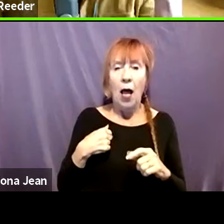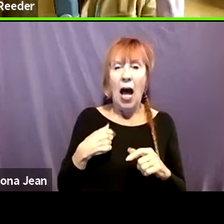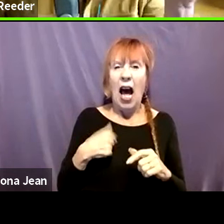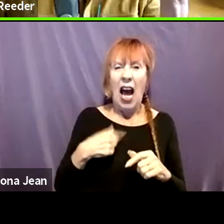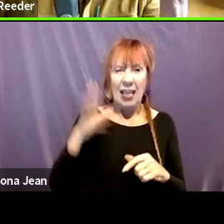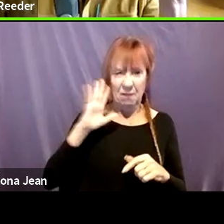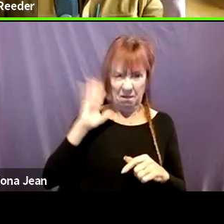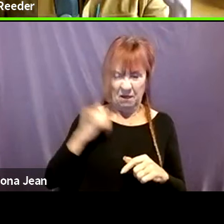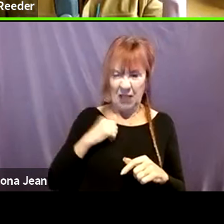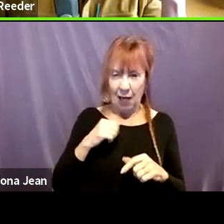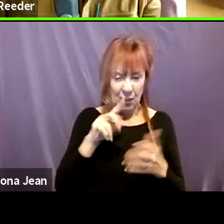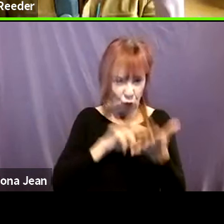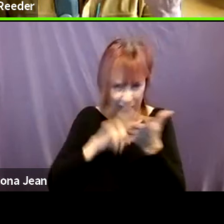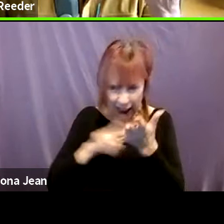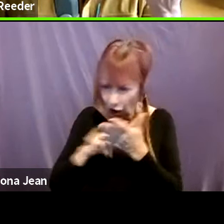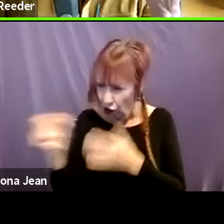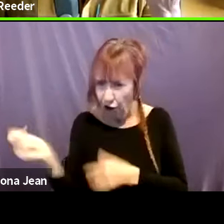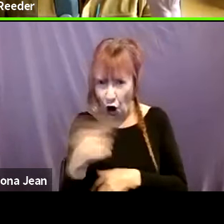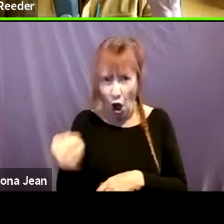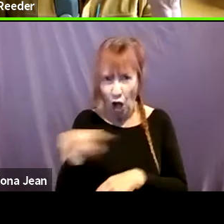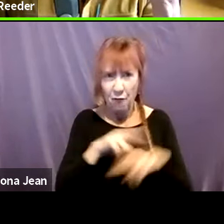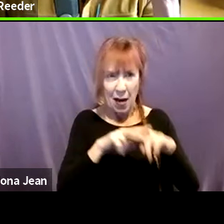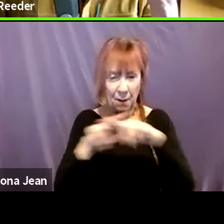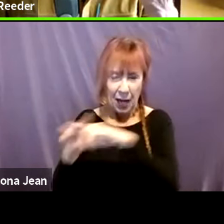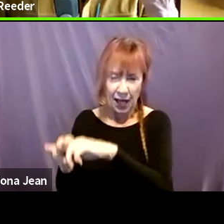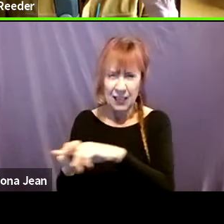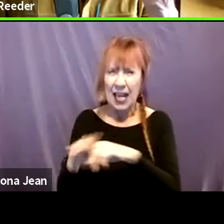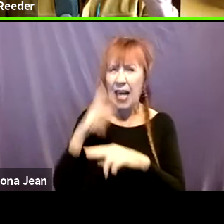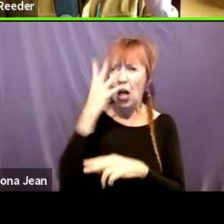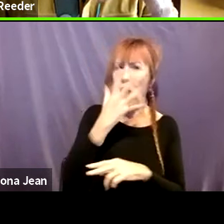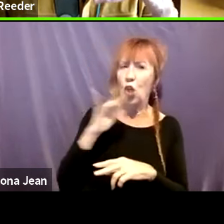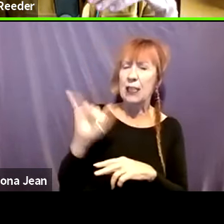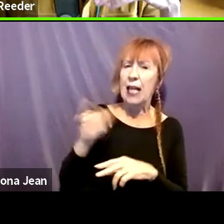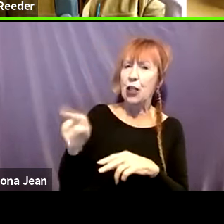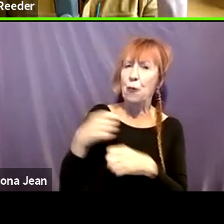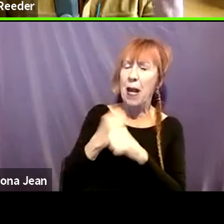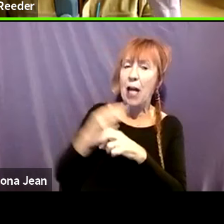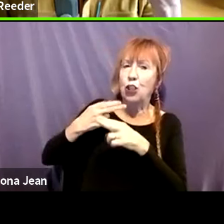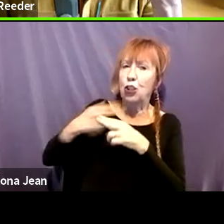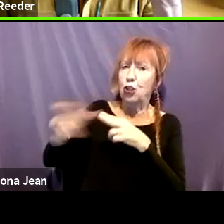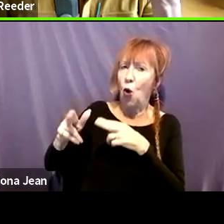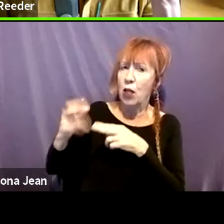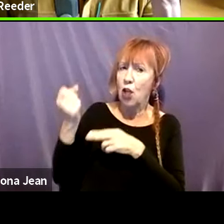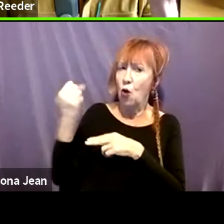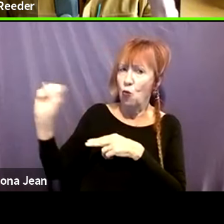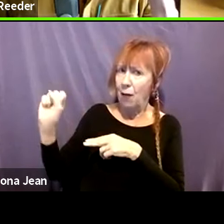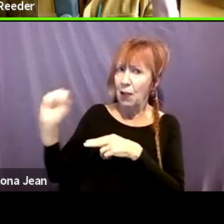It looks to me like you maybe made a short of "Rebel", and then did that transition, or?